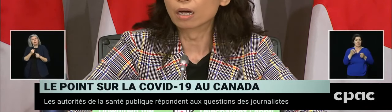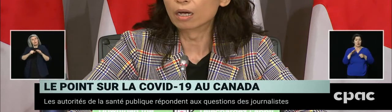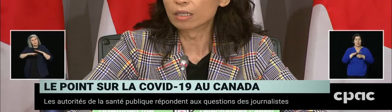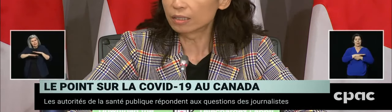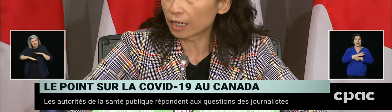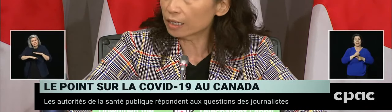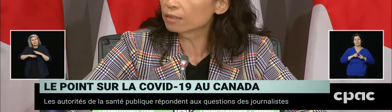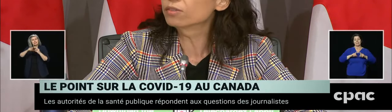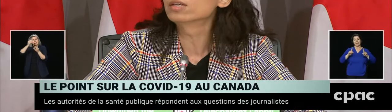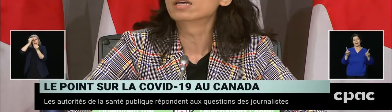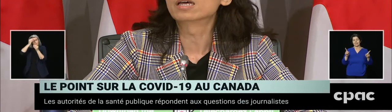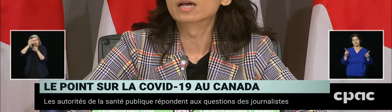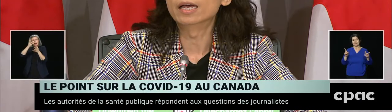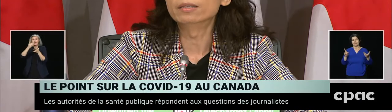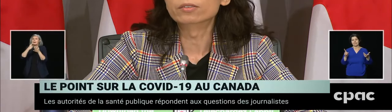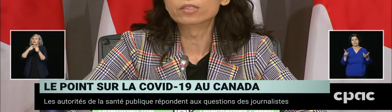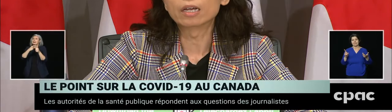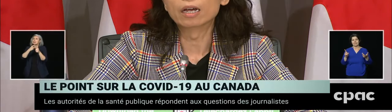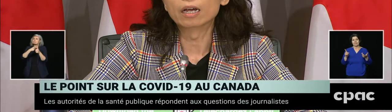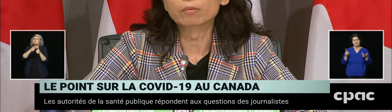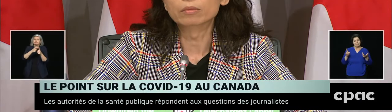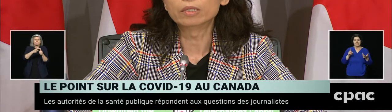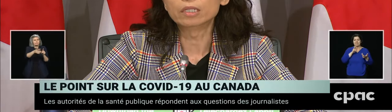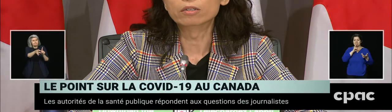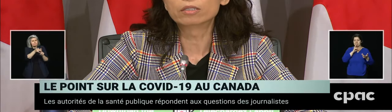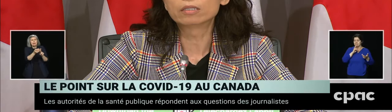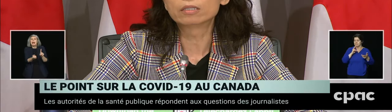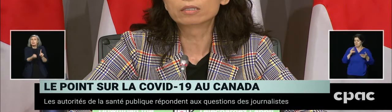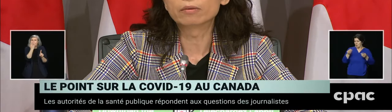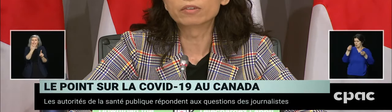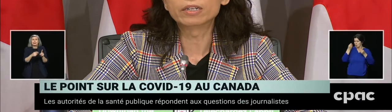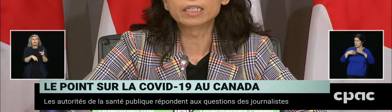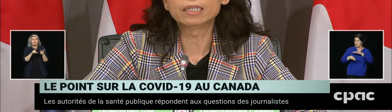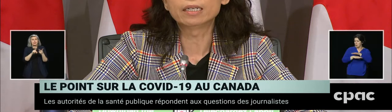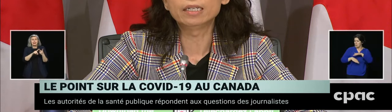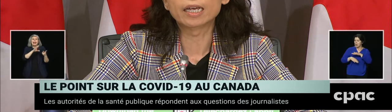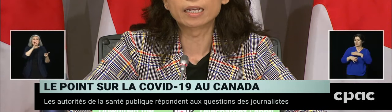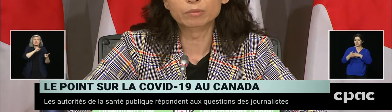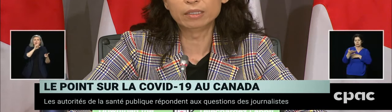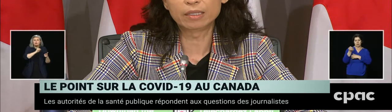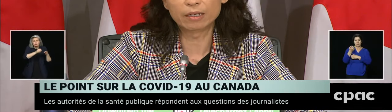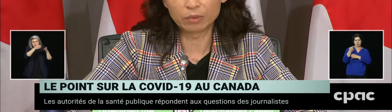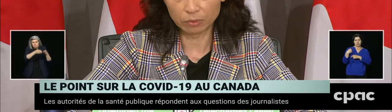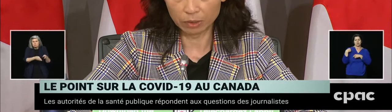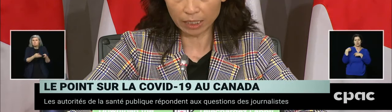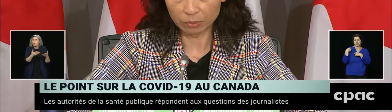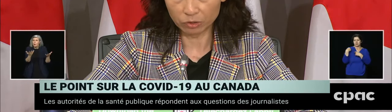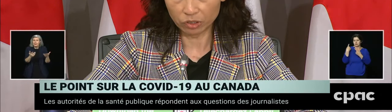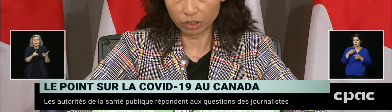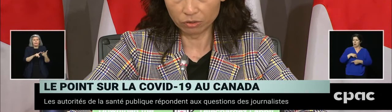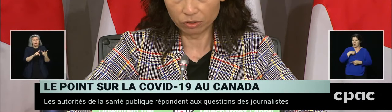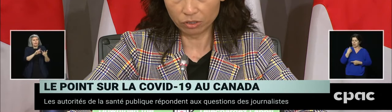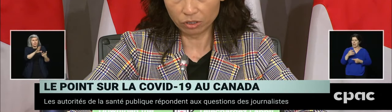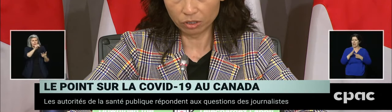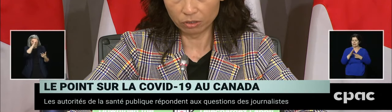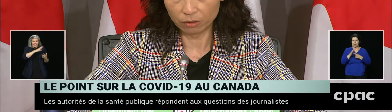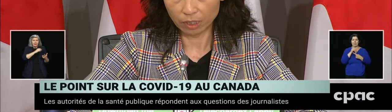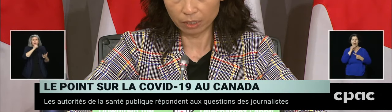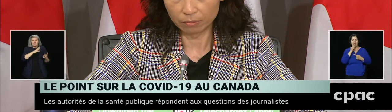INFORMATION ON NOT JUST THE NUMBERS, BUT THE AGE, THE SEX,